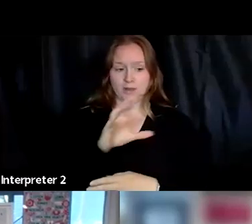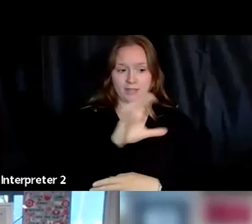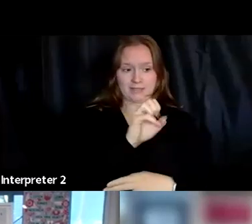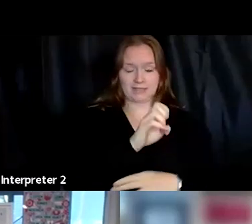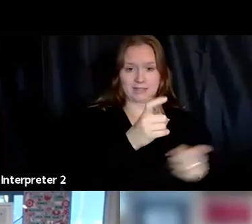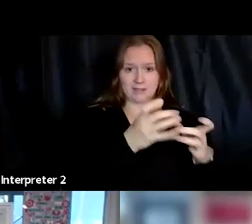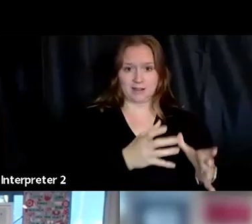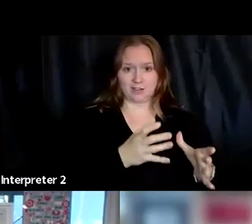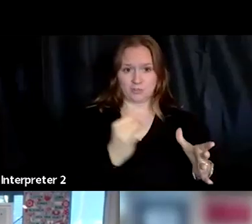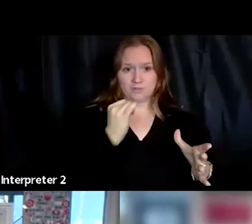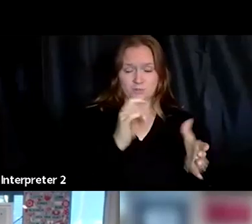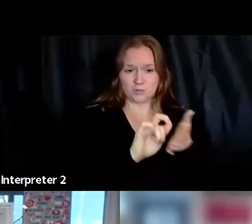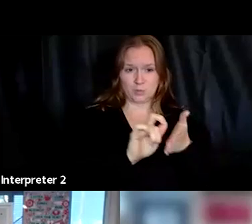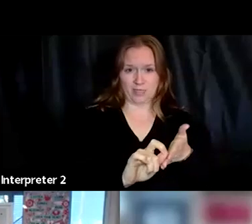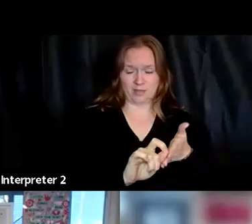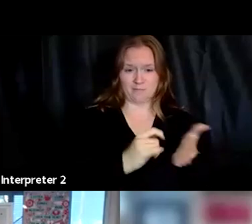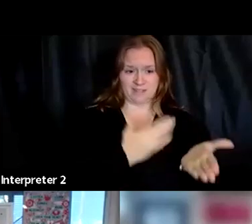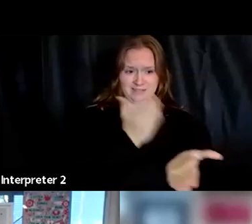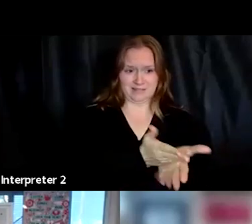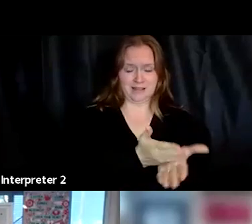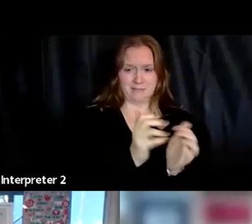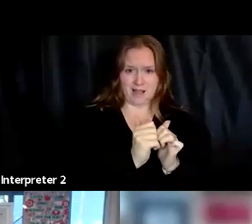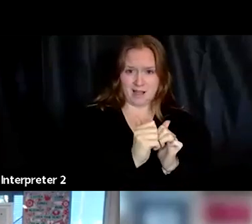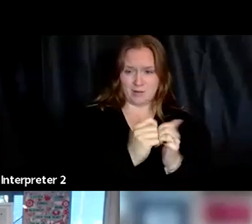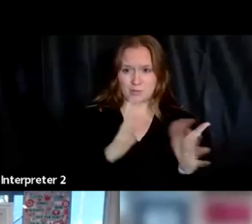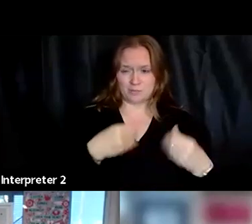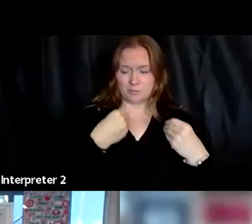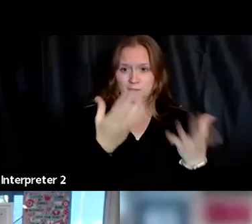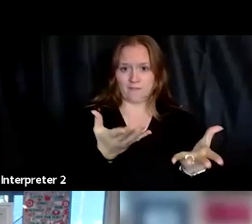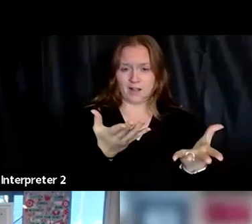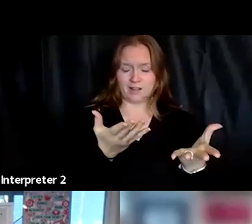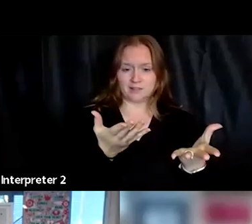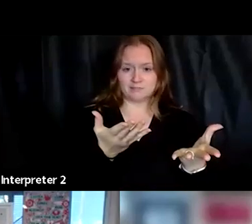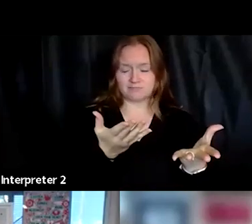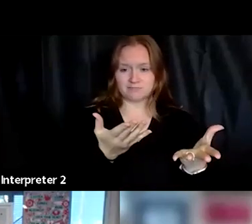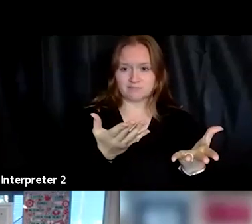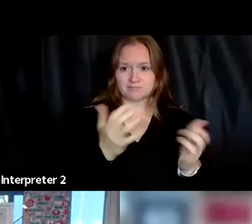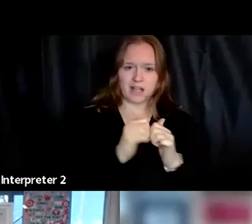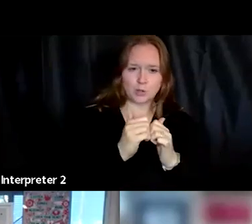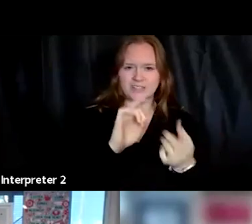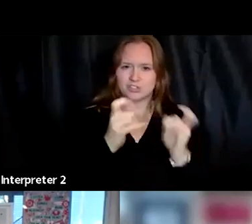anymore, they stopped. How can we provide, how can we turn this around and try to get that case manager